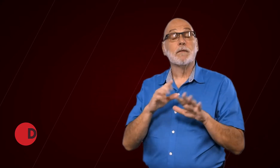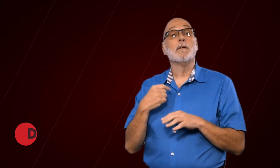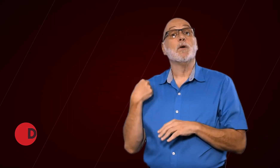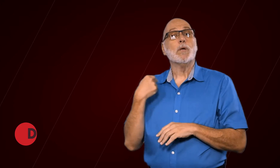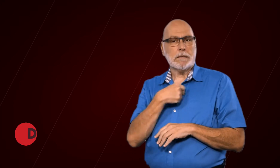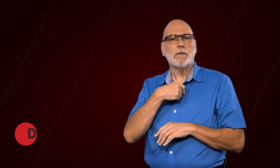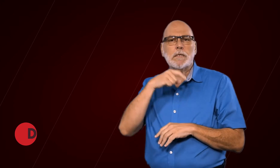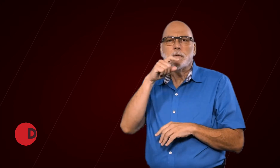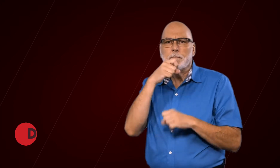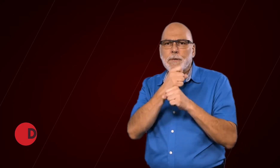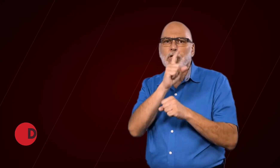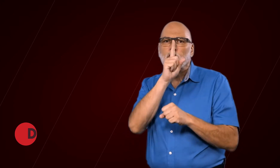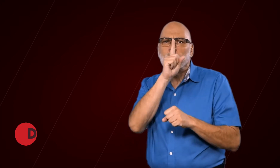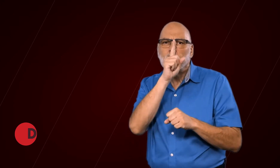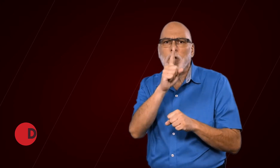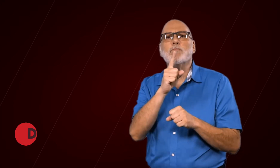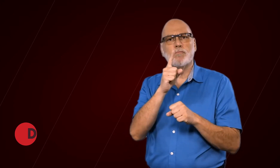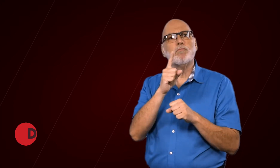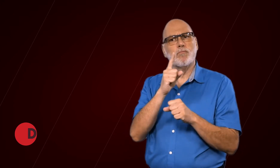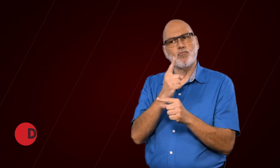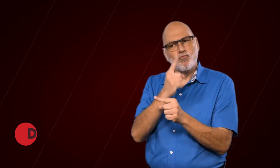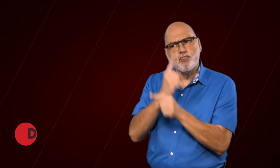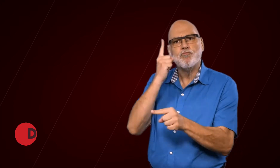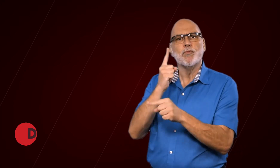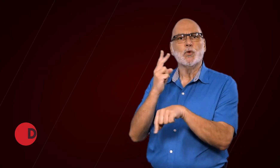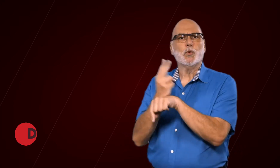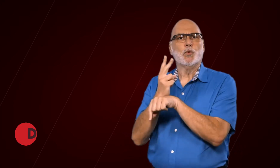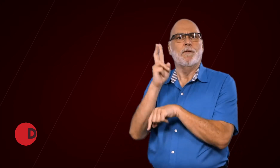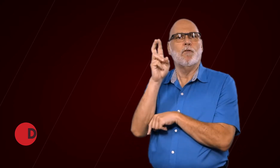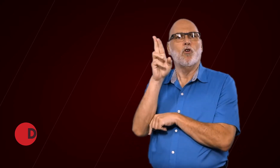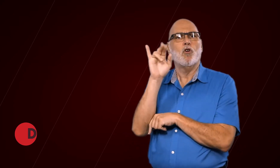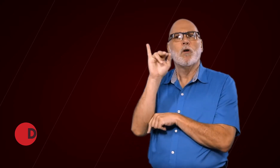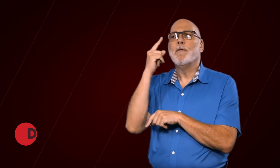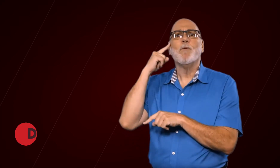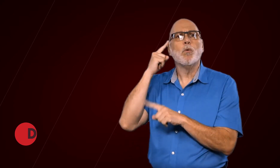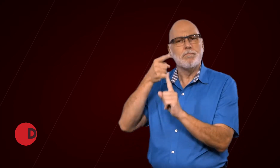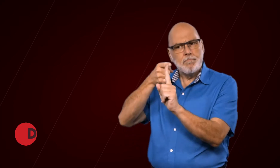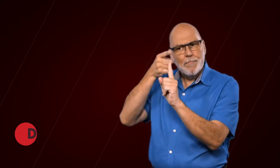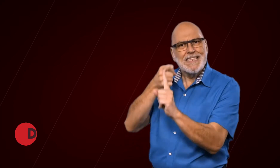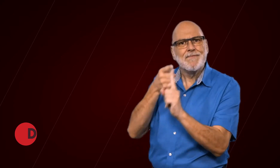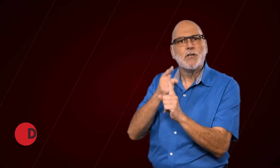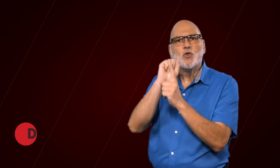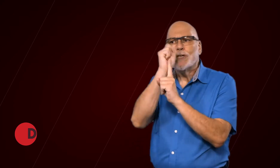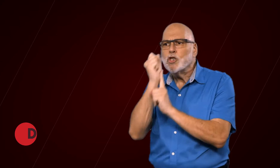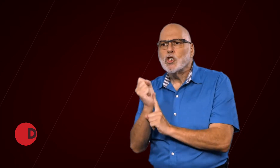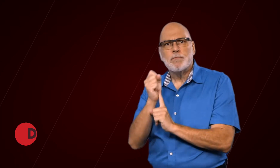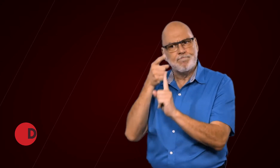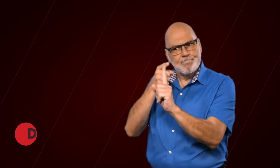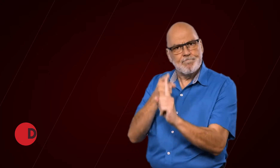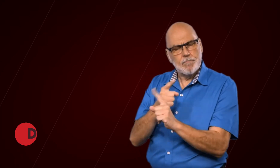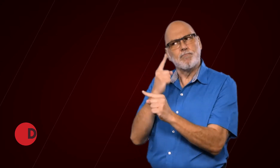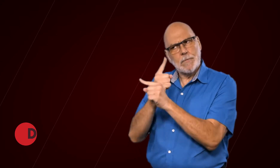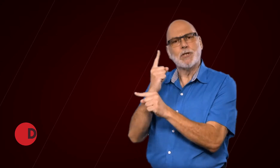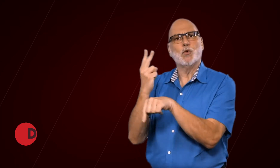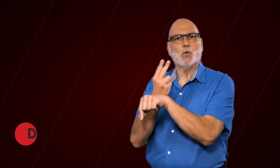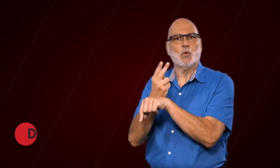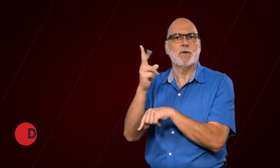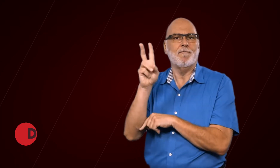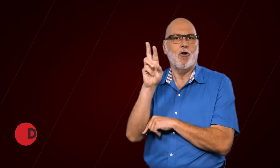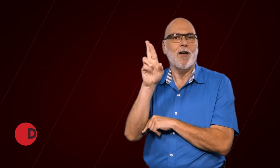We need to make the right use of VRI for specific situations.